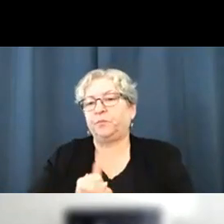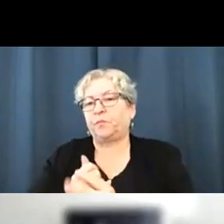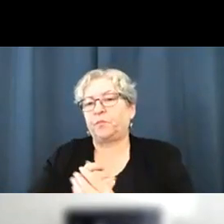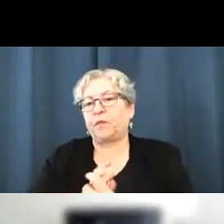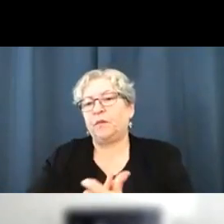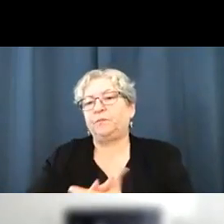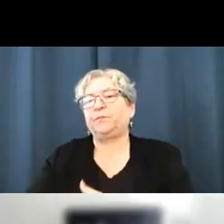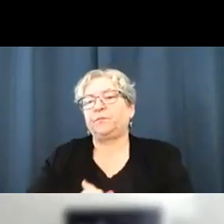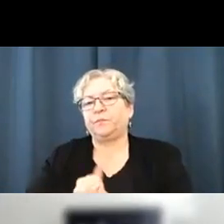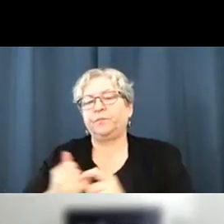So, as you have seen,